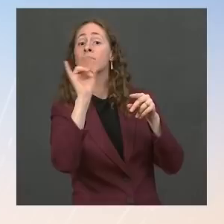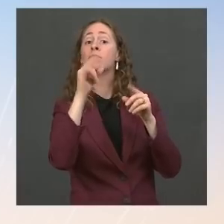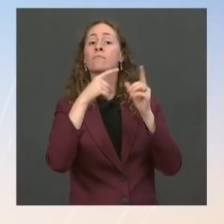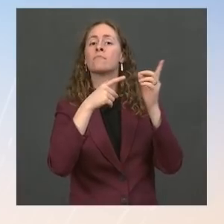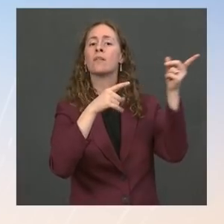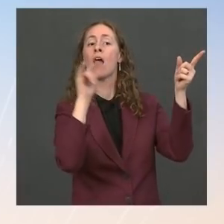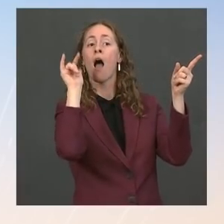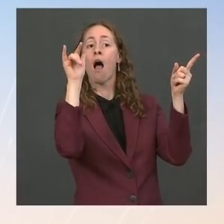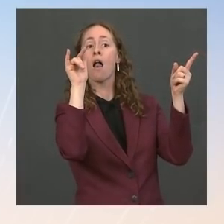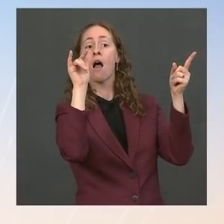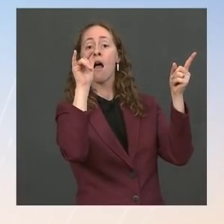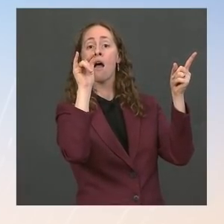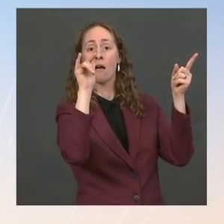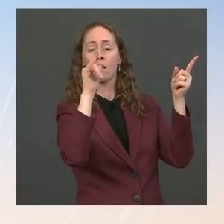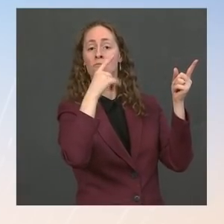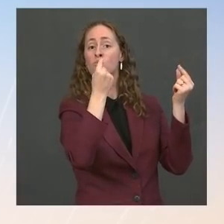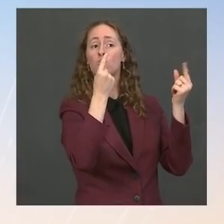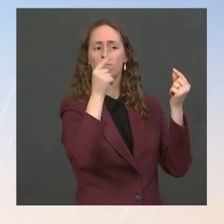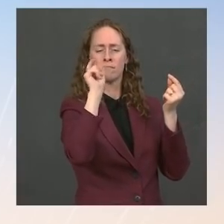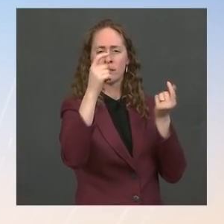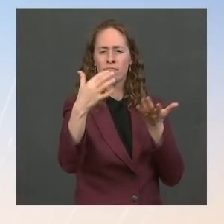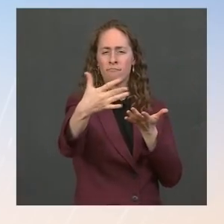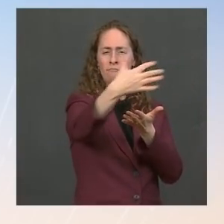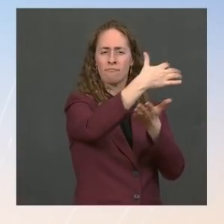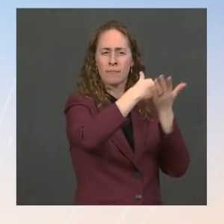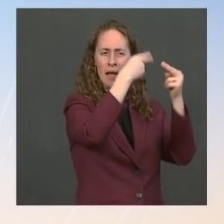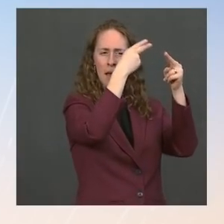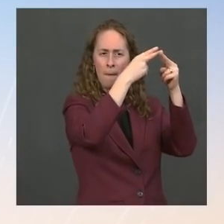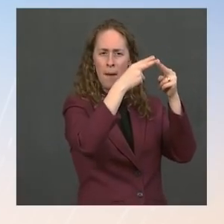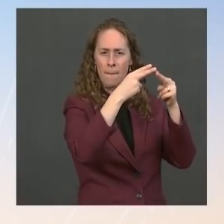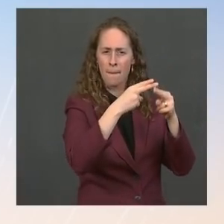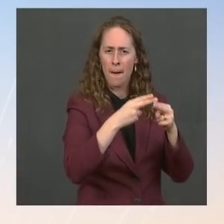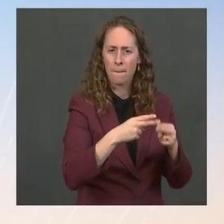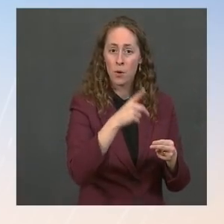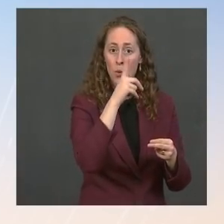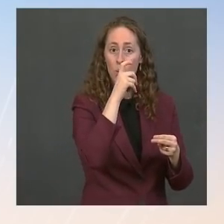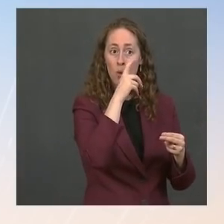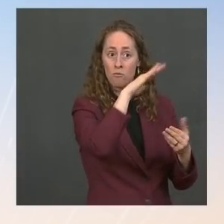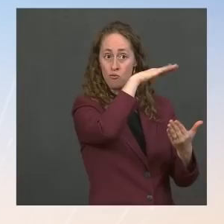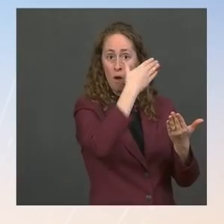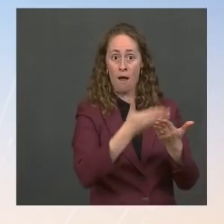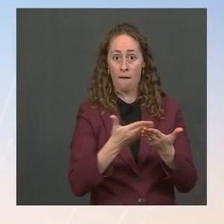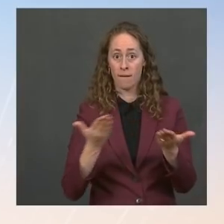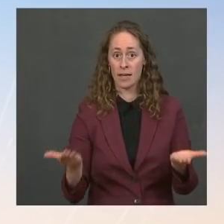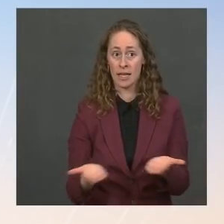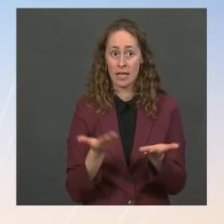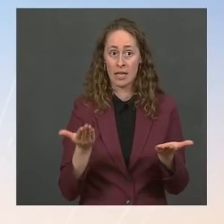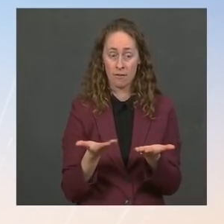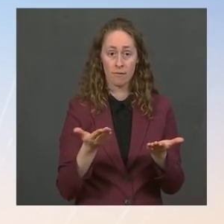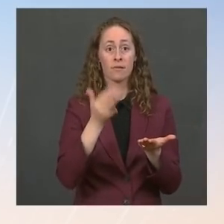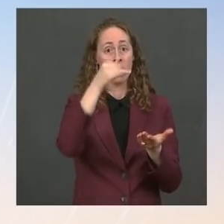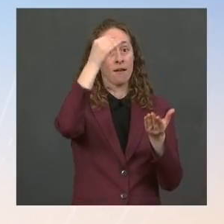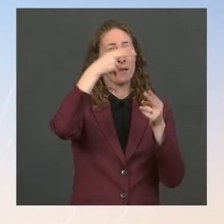for every passenger coming to the United States and to provide that information promptly to the CDC, upon request, to follow up with travelers